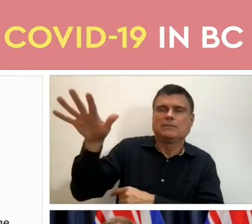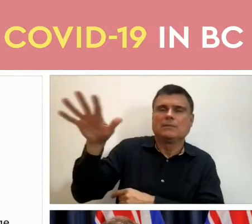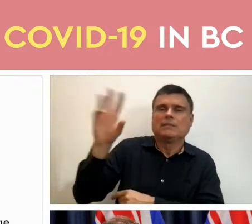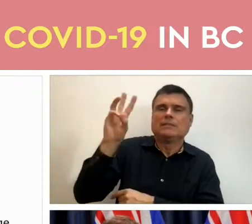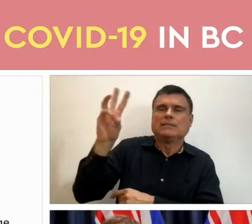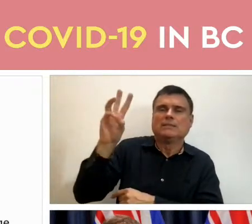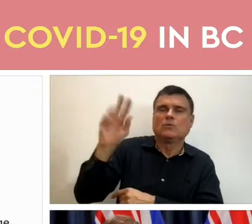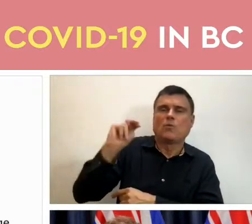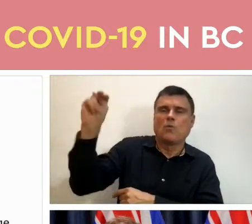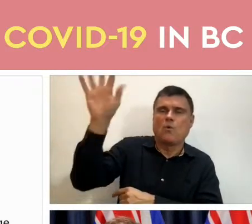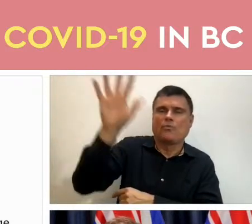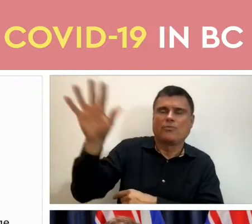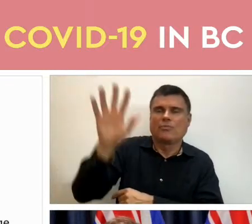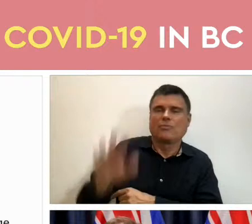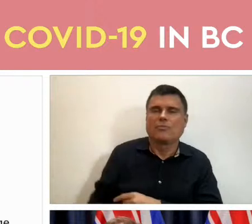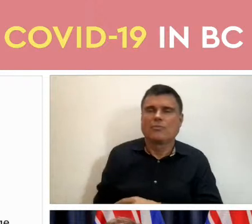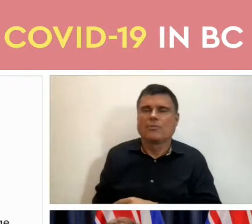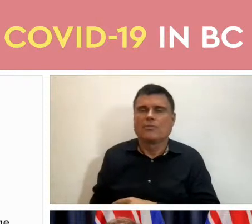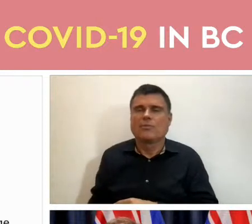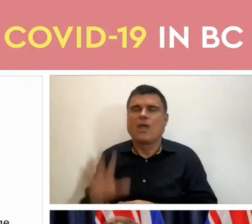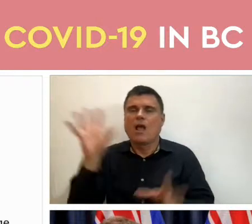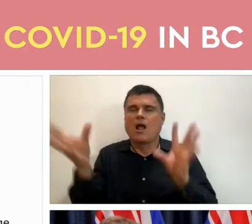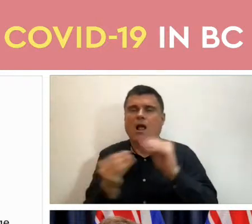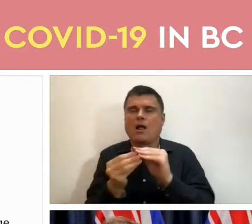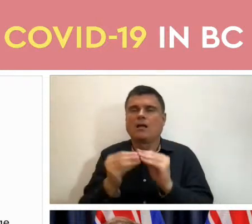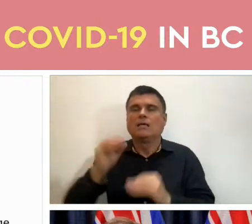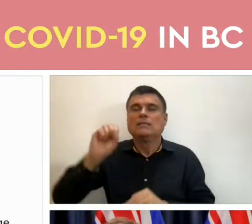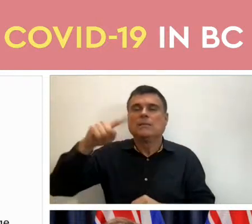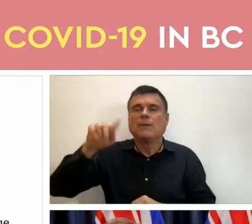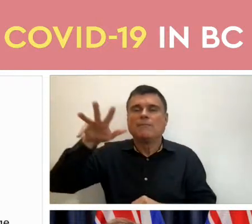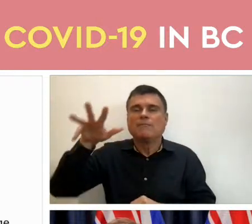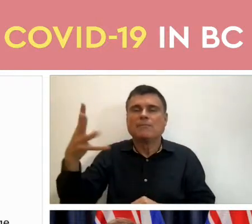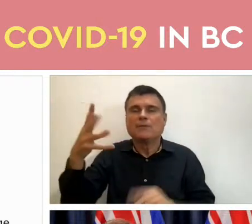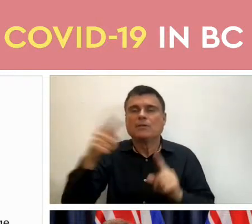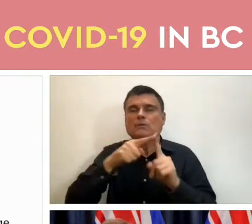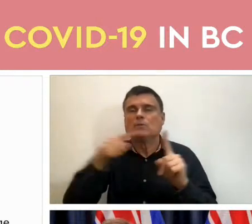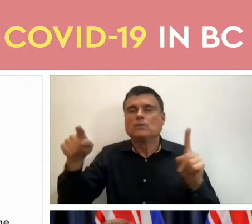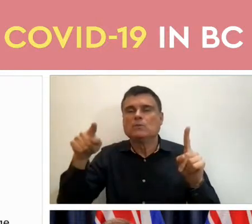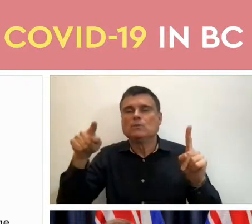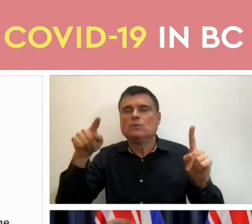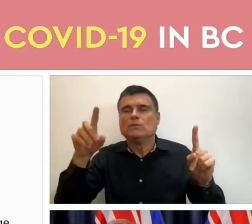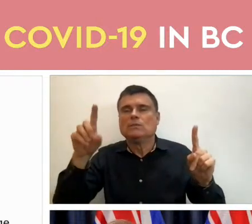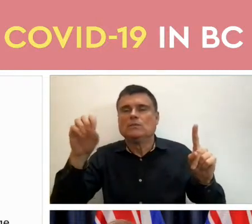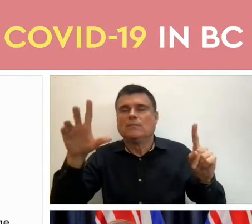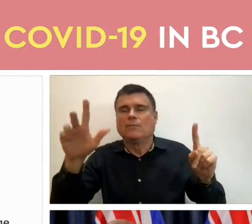Cumulatively, from September 5